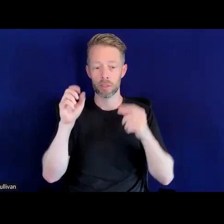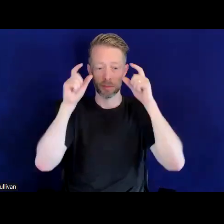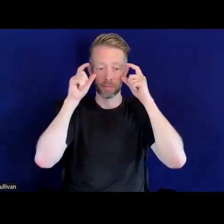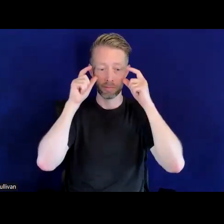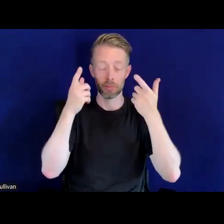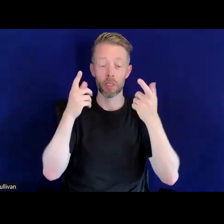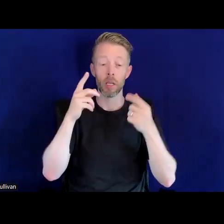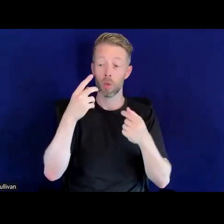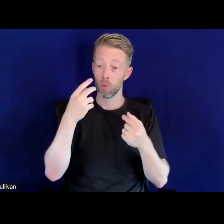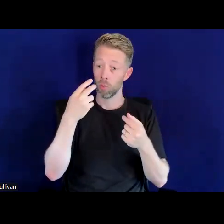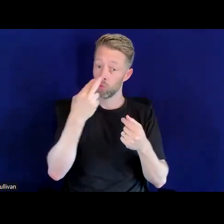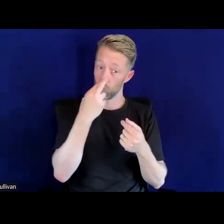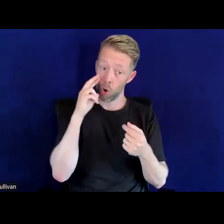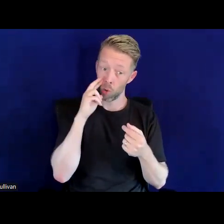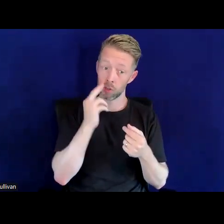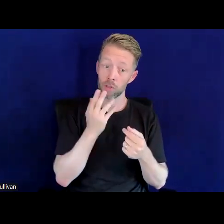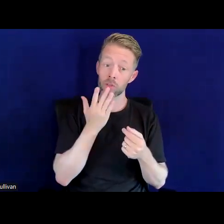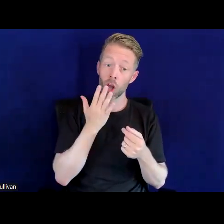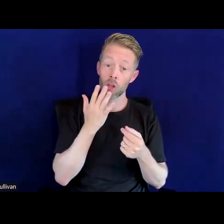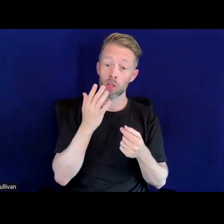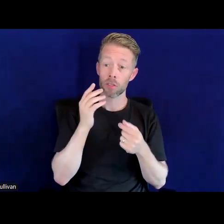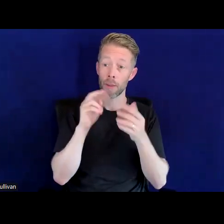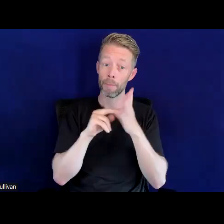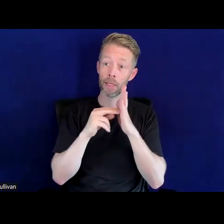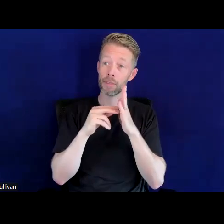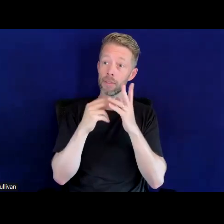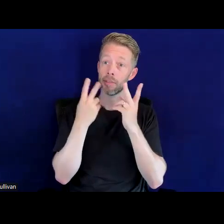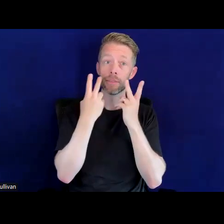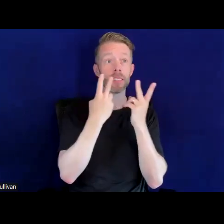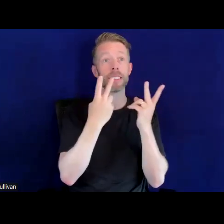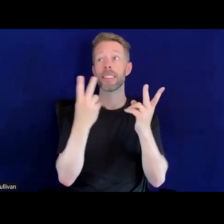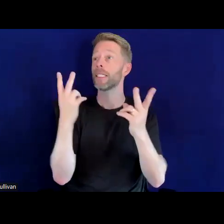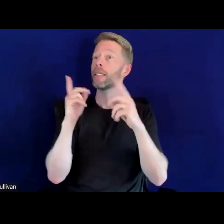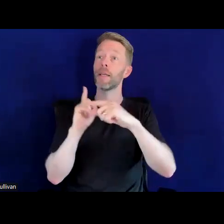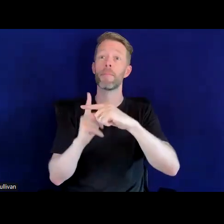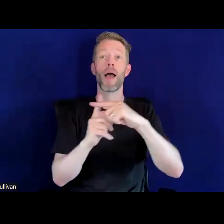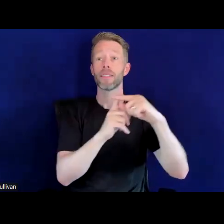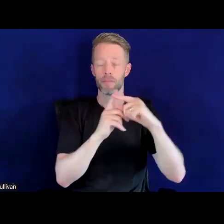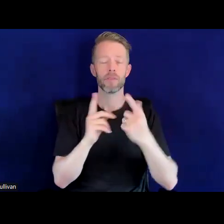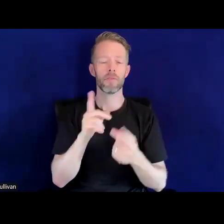the positive side of the ADA and you know, that we are so fortunate that it was finally